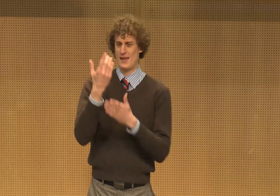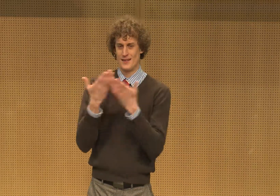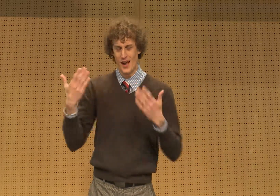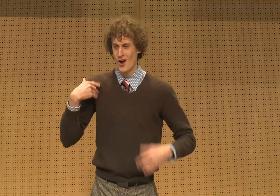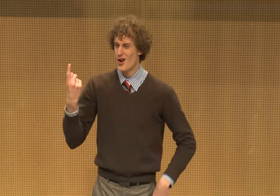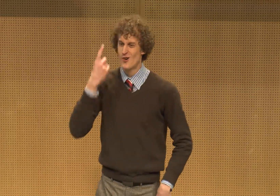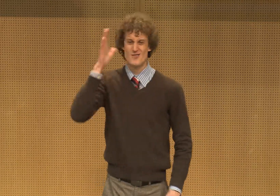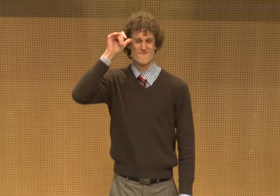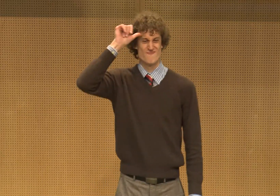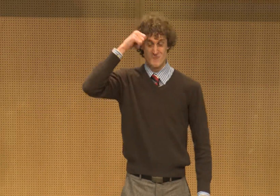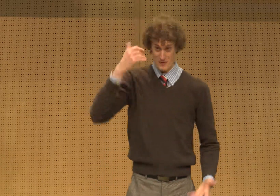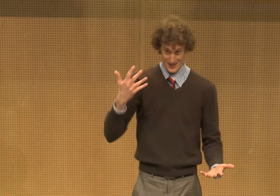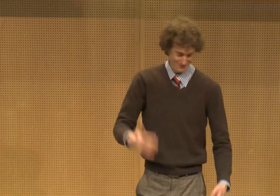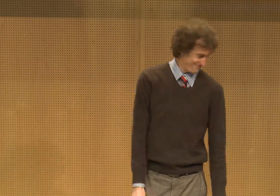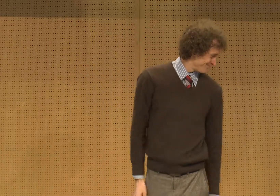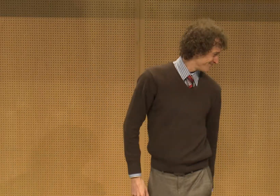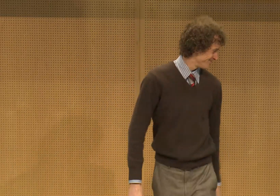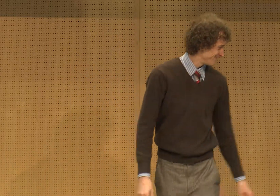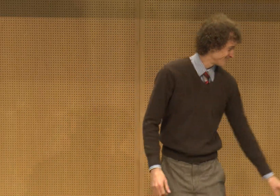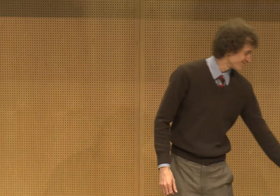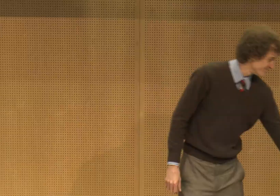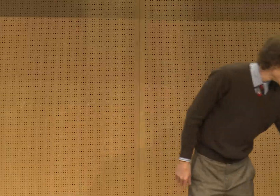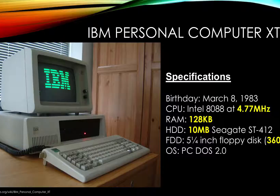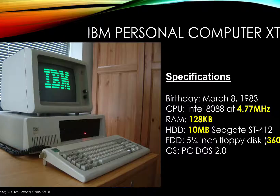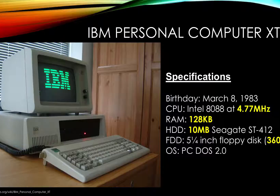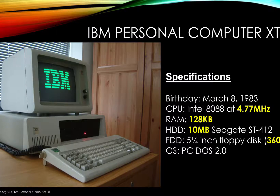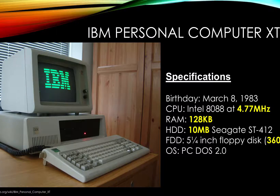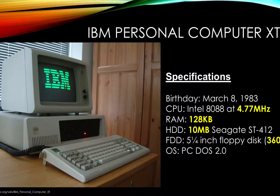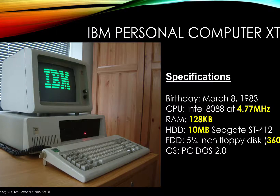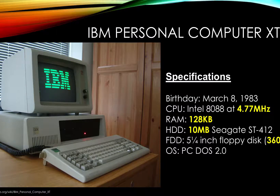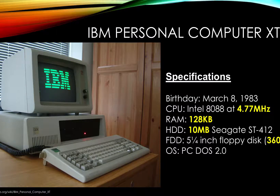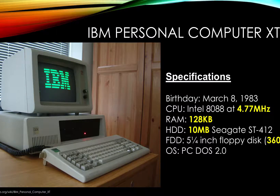but there was one thing that stuck with me.